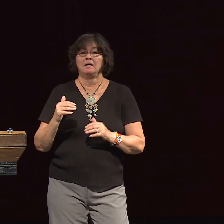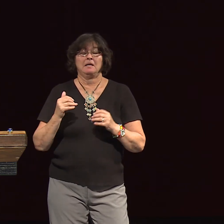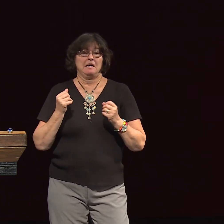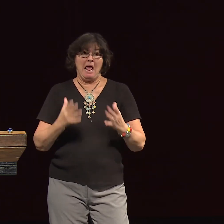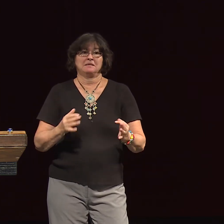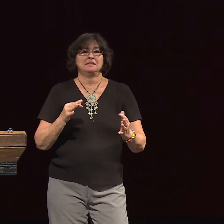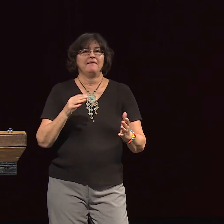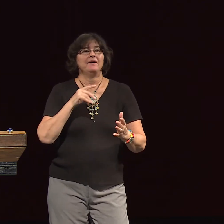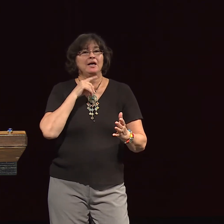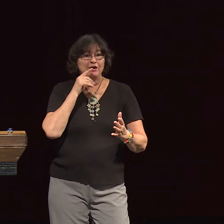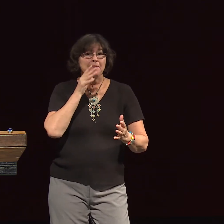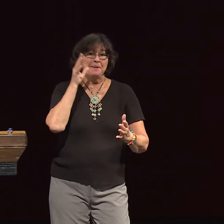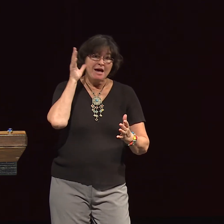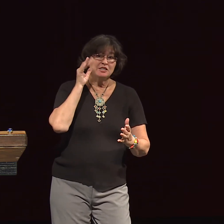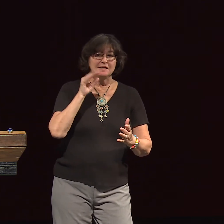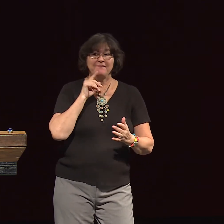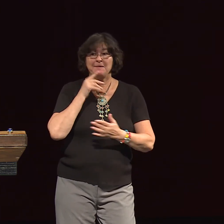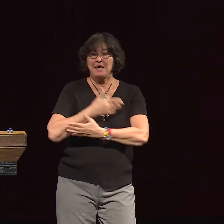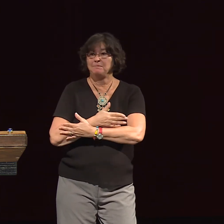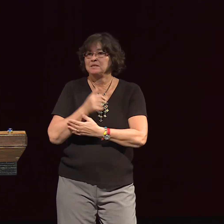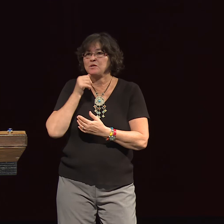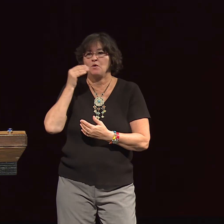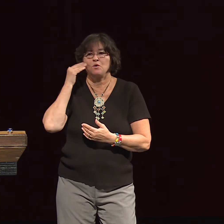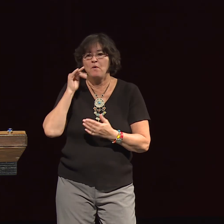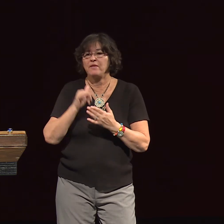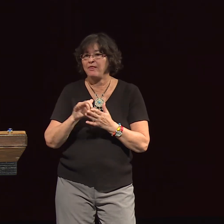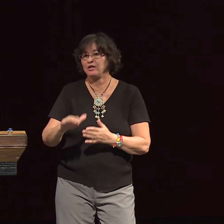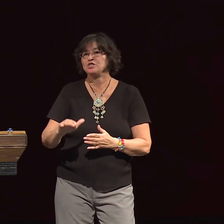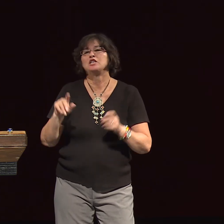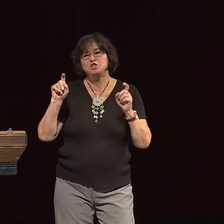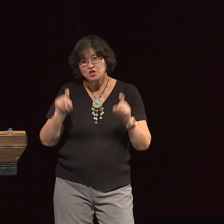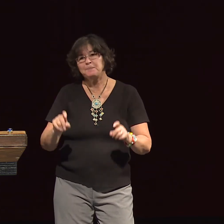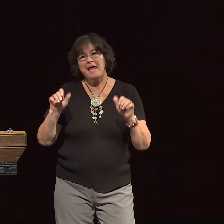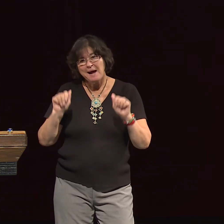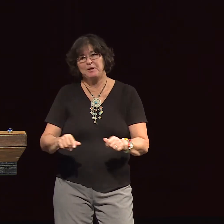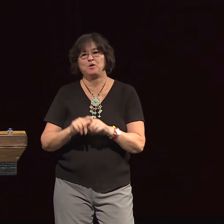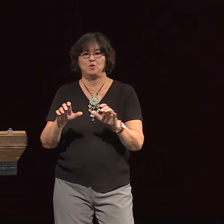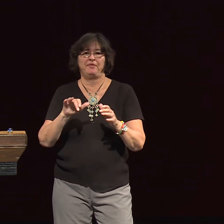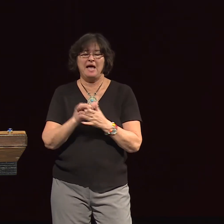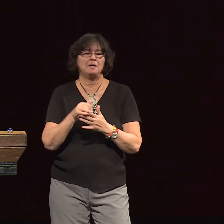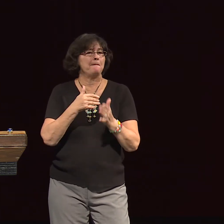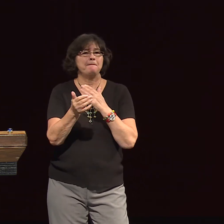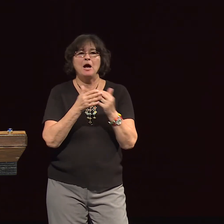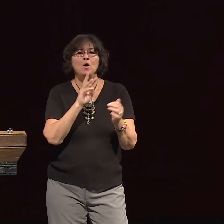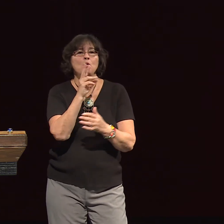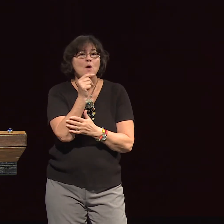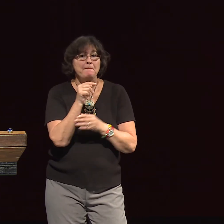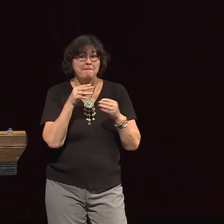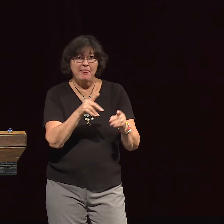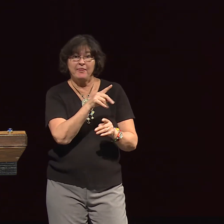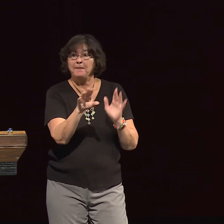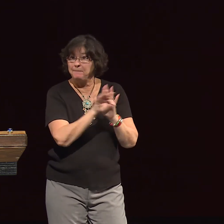But a lot of hearing parents of deaf babies don't know that their deaf children should be able to meet these milestones